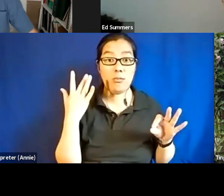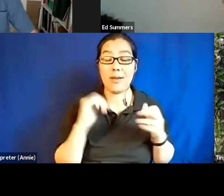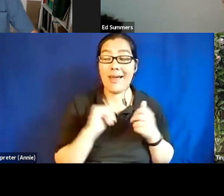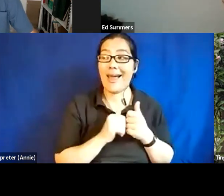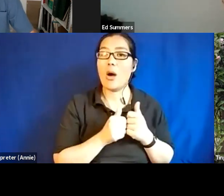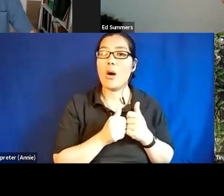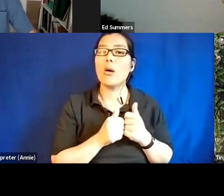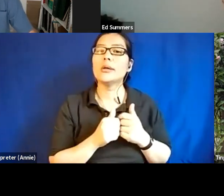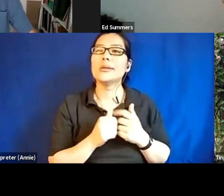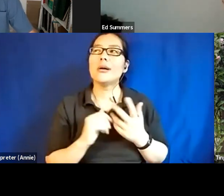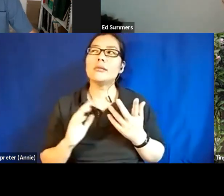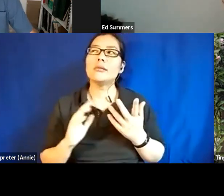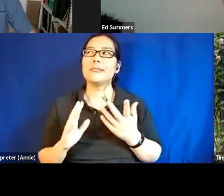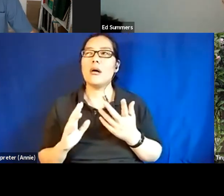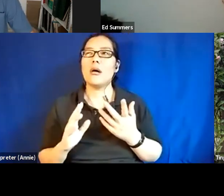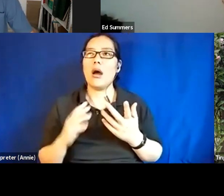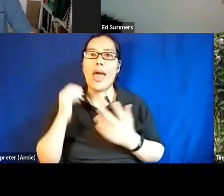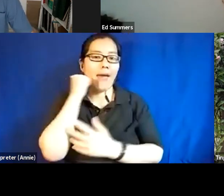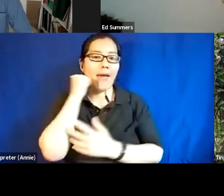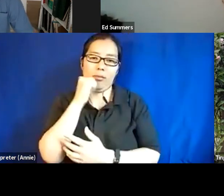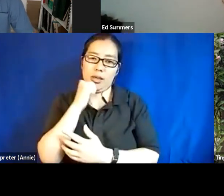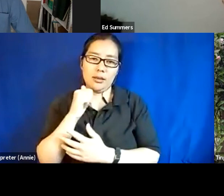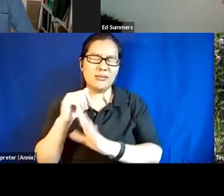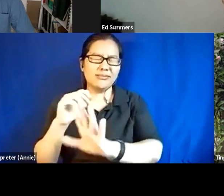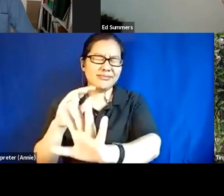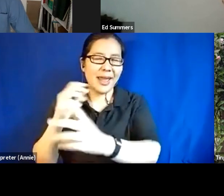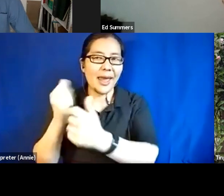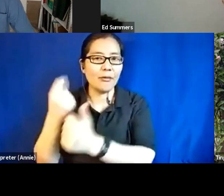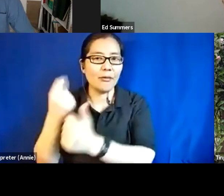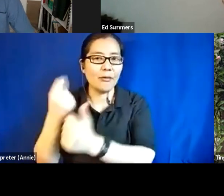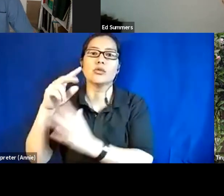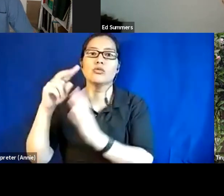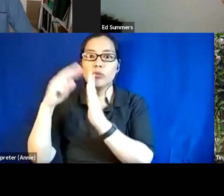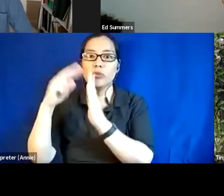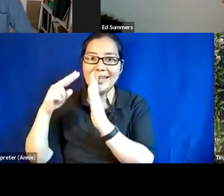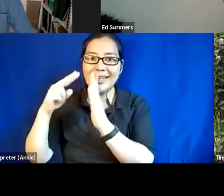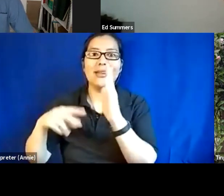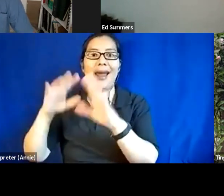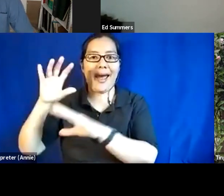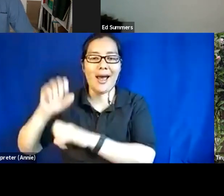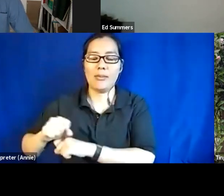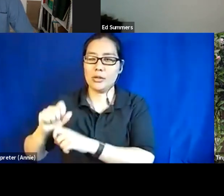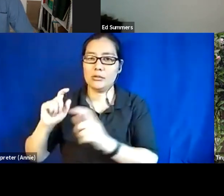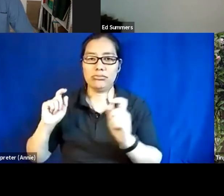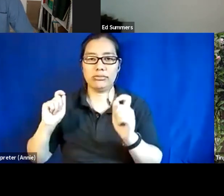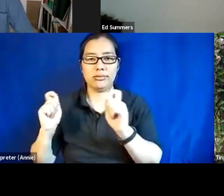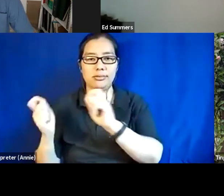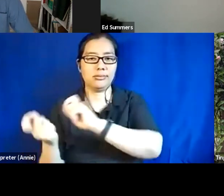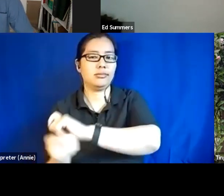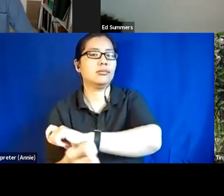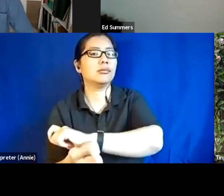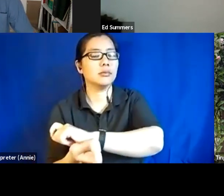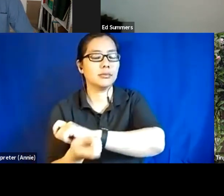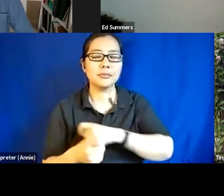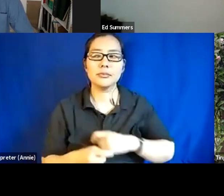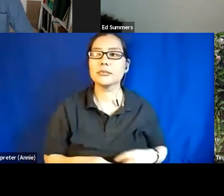are changing. We've spent a lot of time trying to get access to text